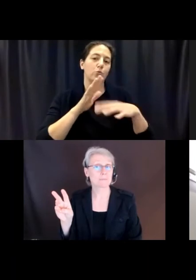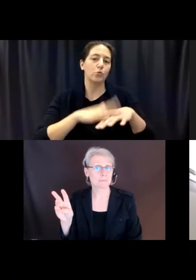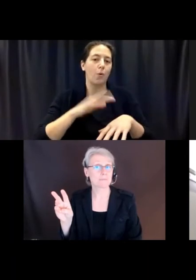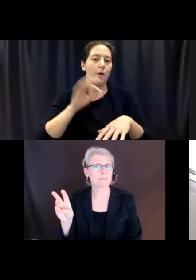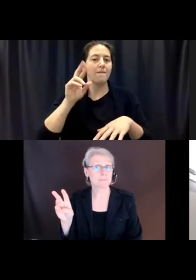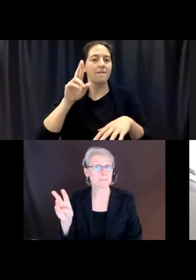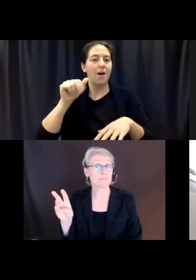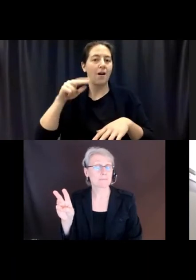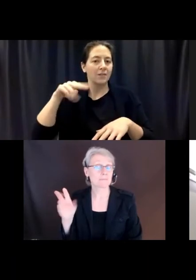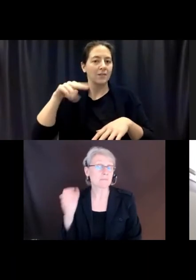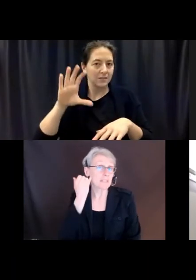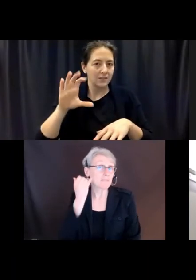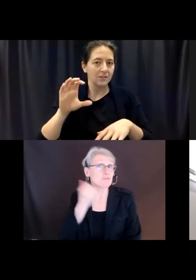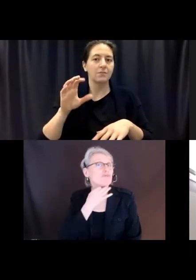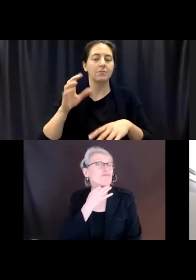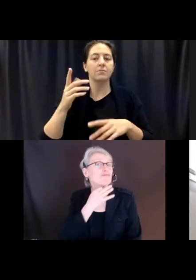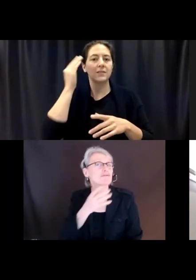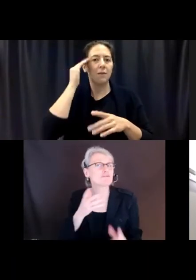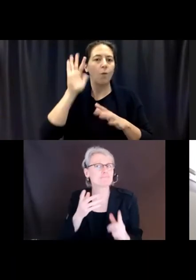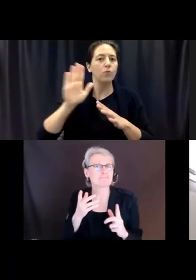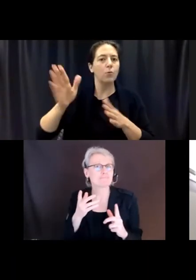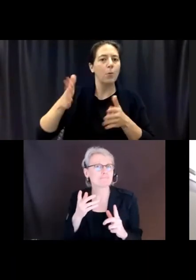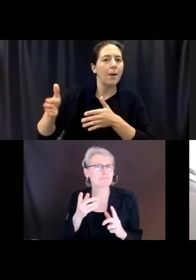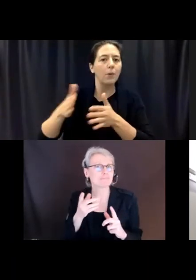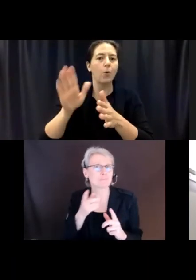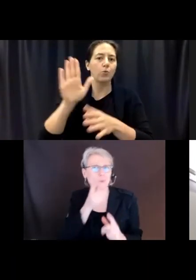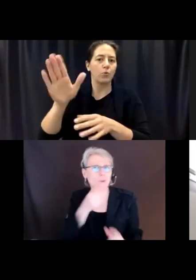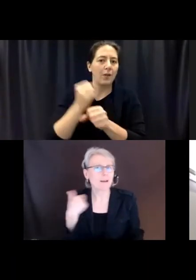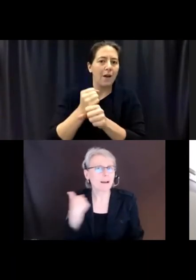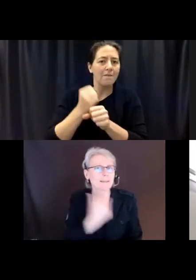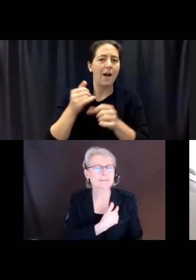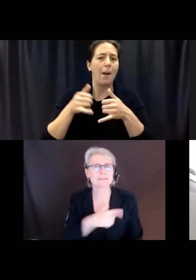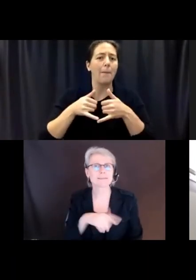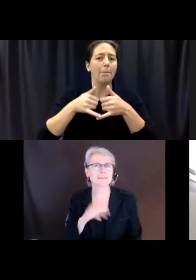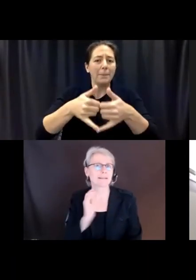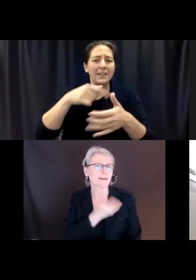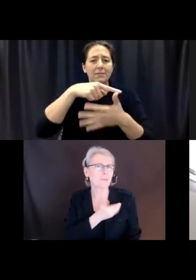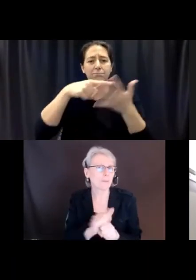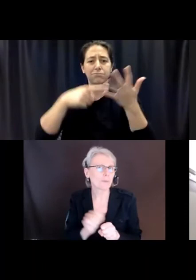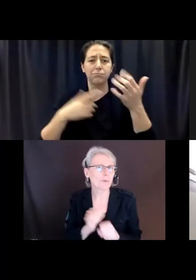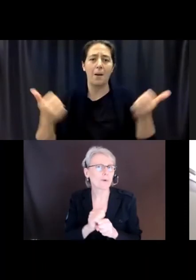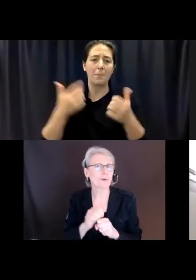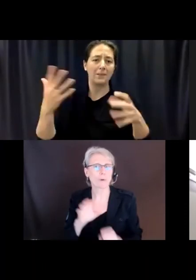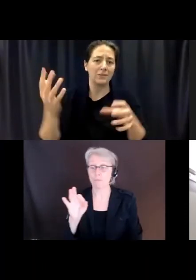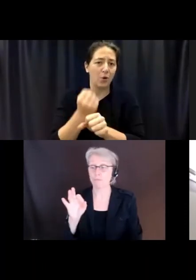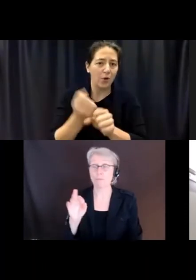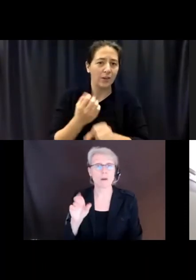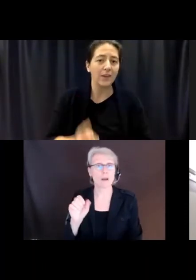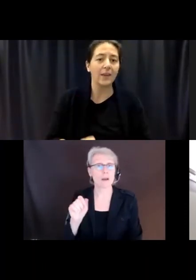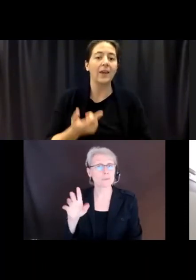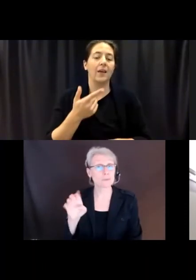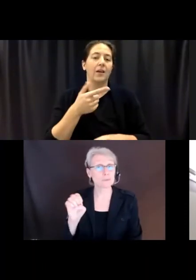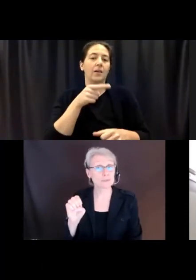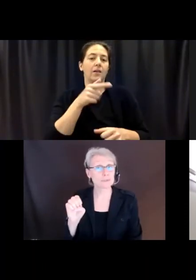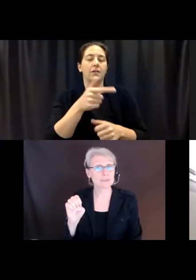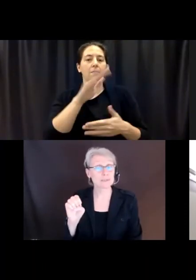SO IF YOU WANT TO KNOW MORE ABOUT US, ABOUT THE WORK OF FRANCE, SHE HAS BEEN AWARDED MANY